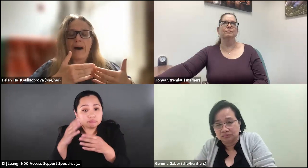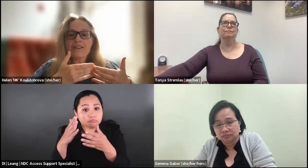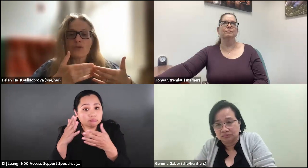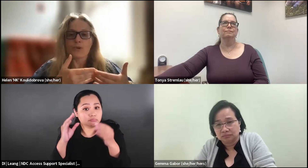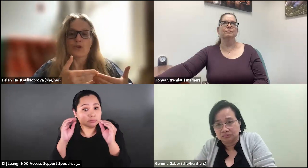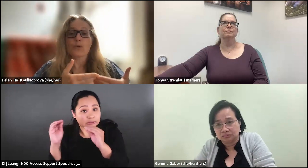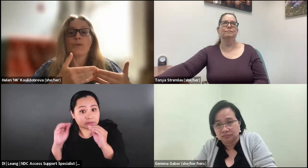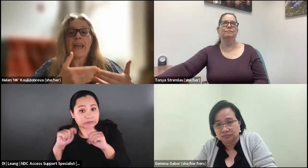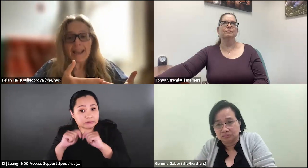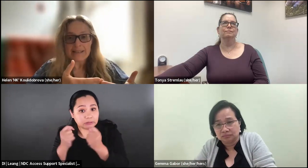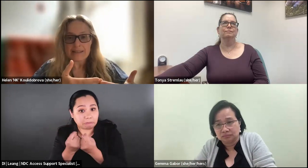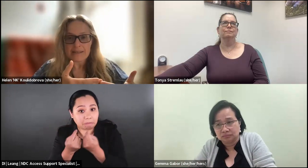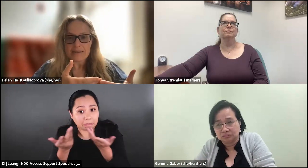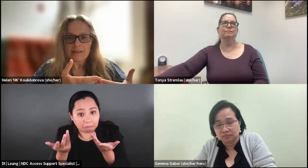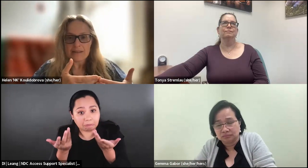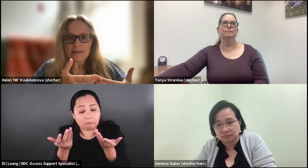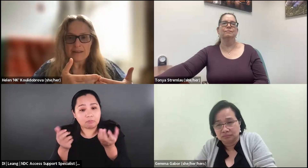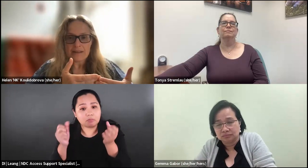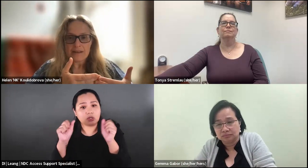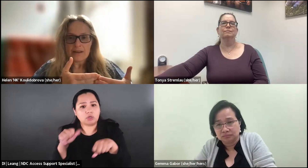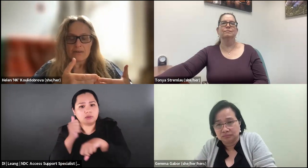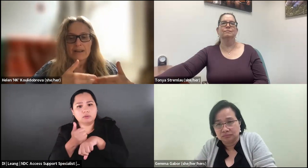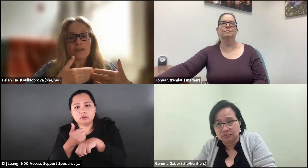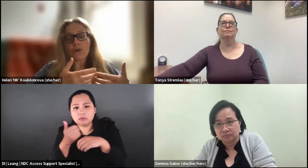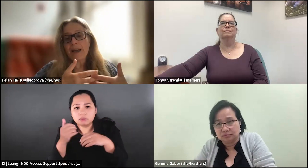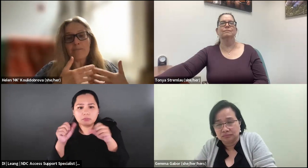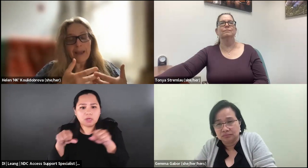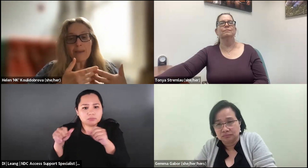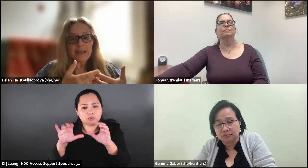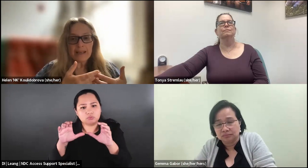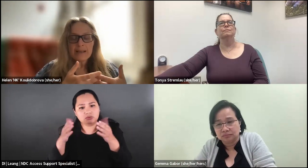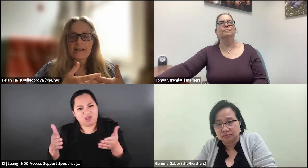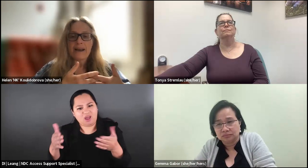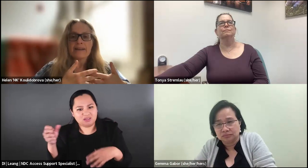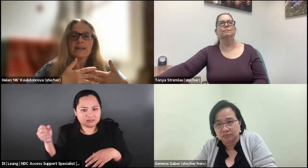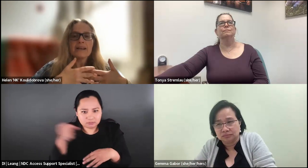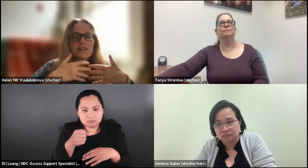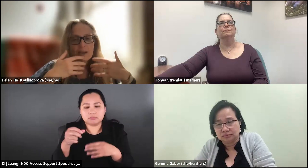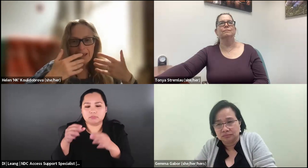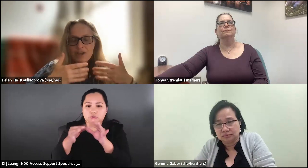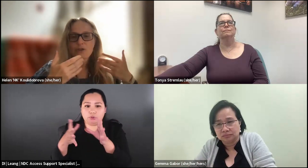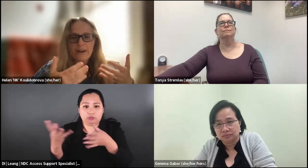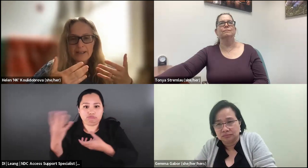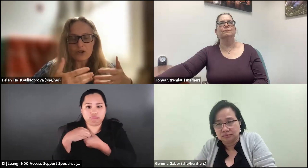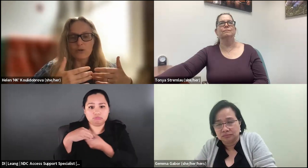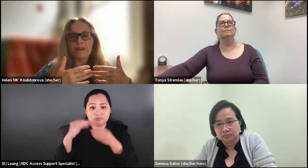is possible to create. And so that may mean that some extra funding should